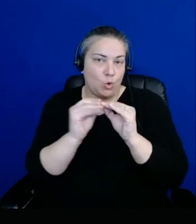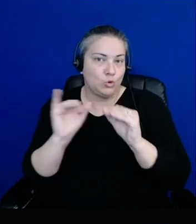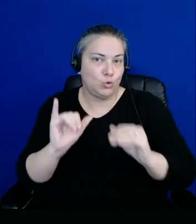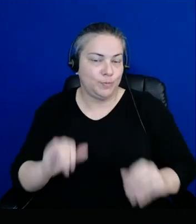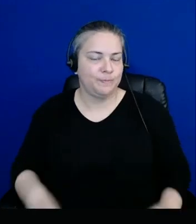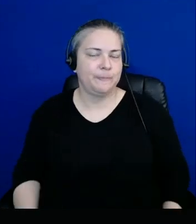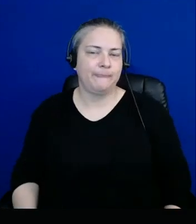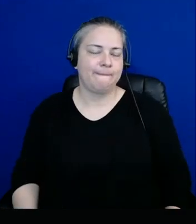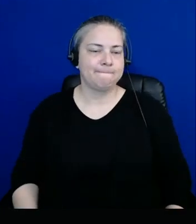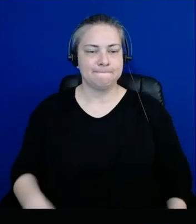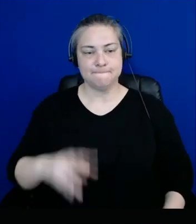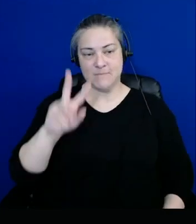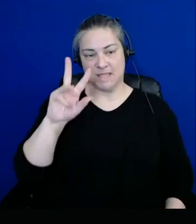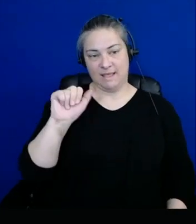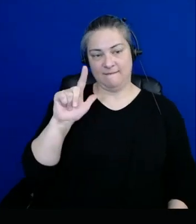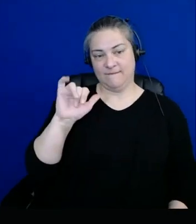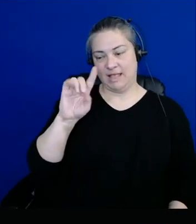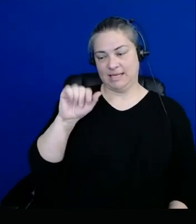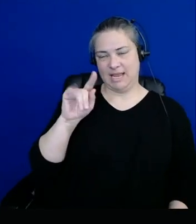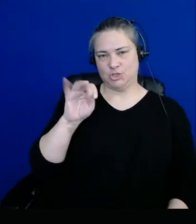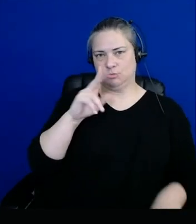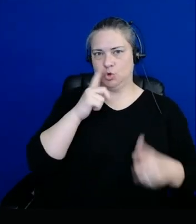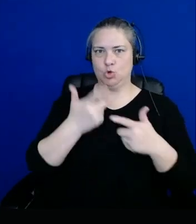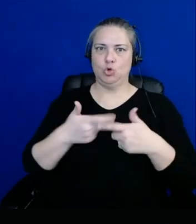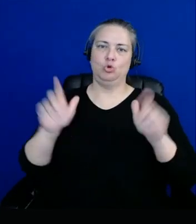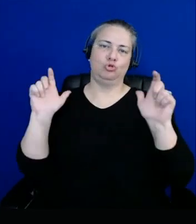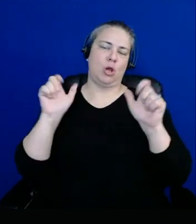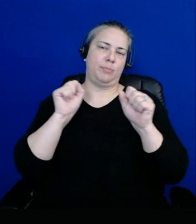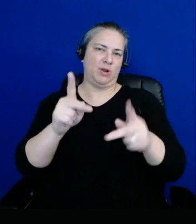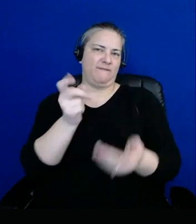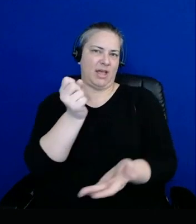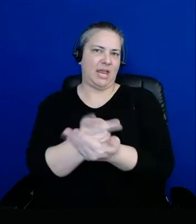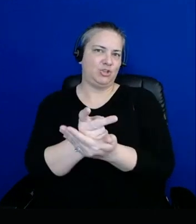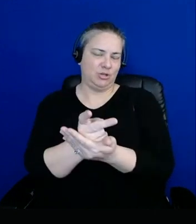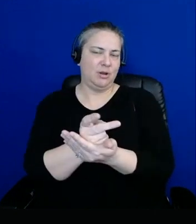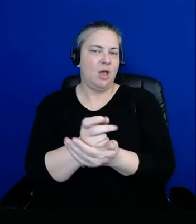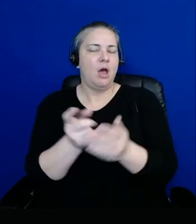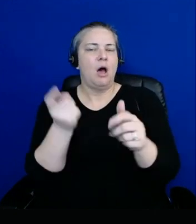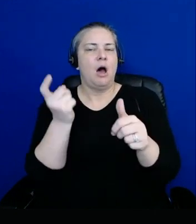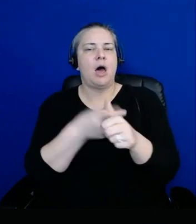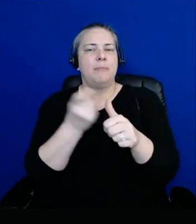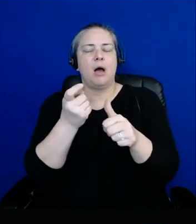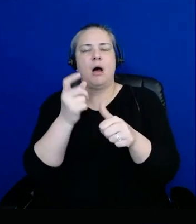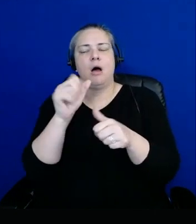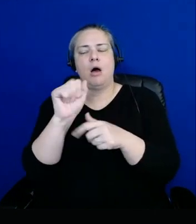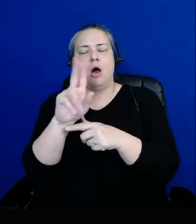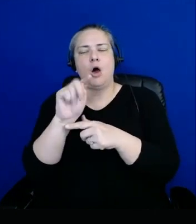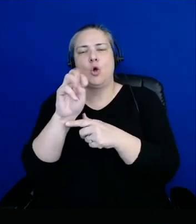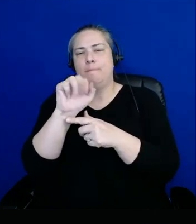And Validation is a huge opportunity for us in the cloud as well. Automated playtesting,